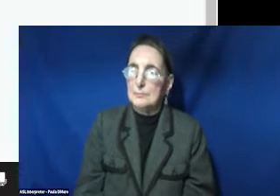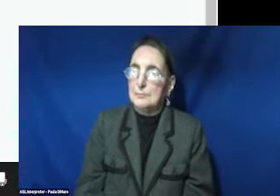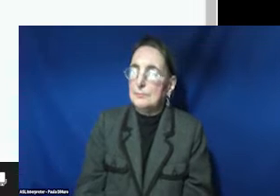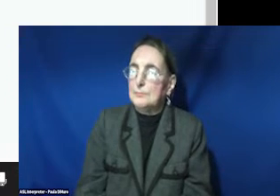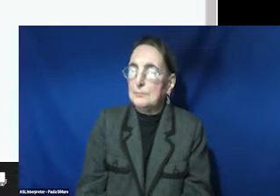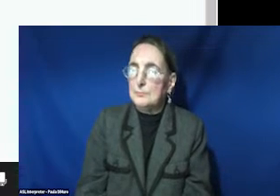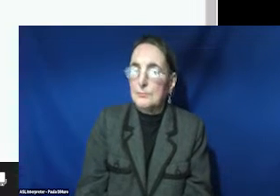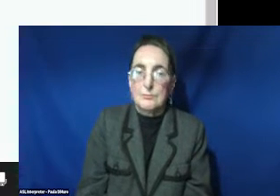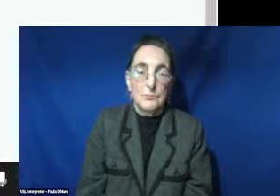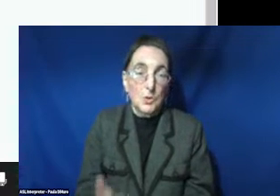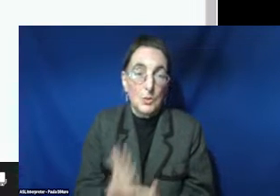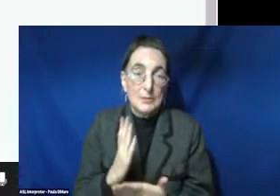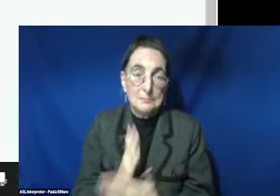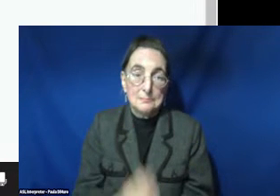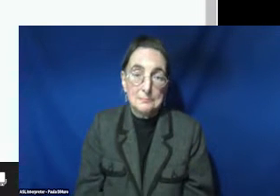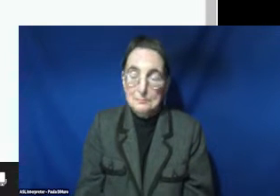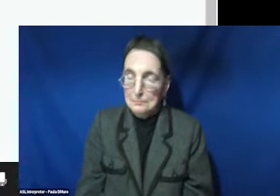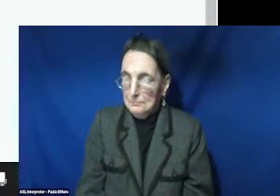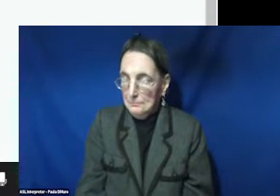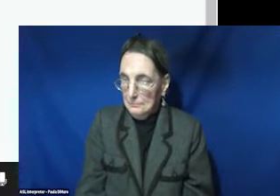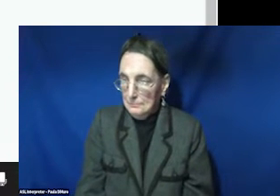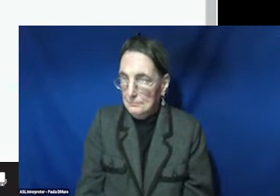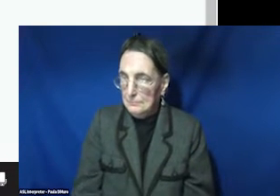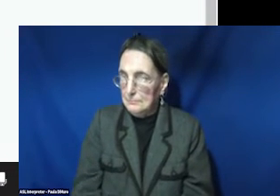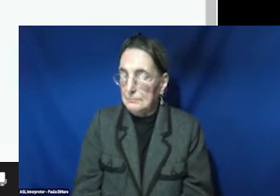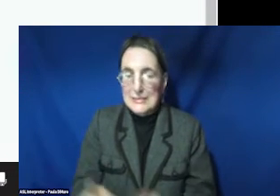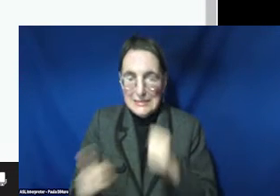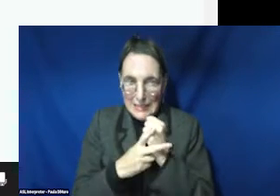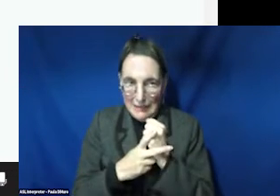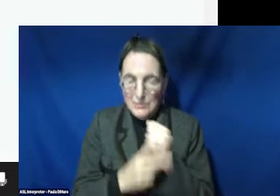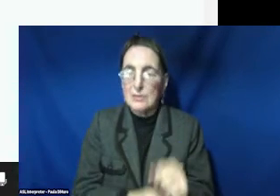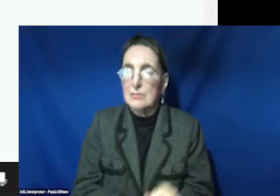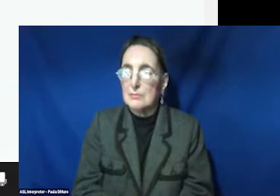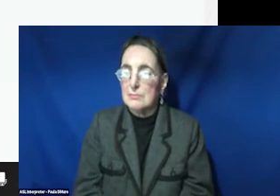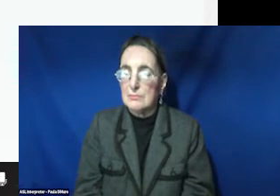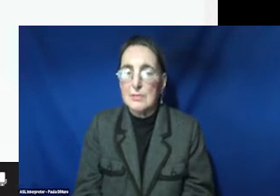All right. So that is saved. I also want to show you the cover sheet really quickly.